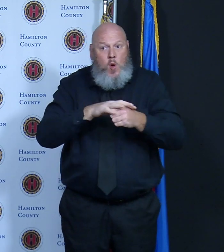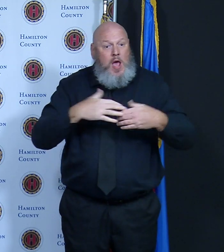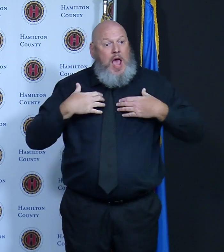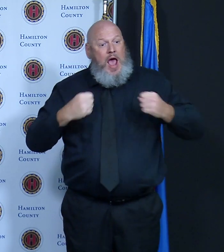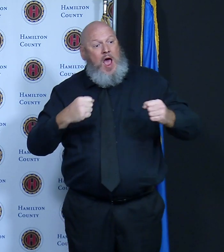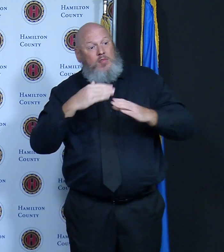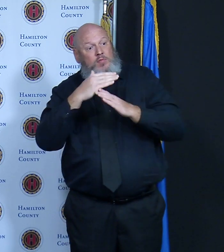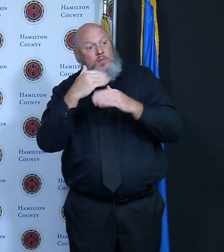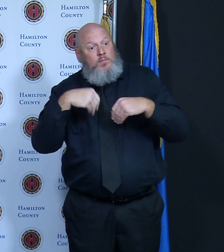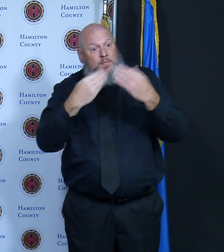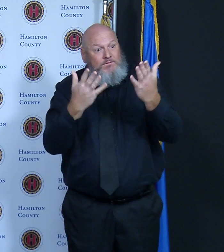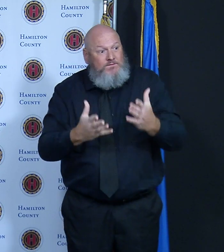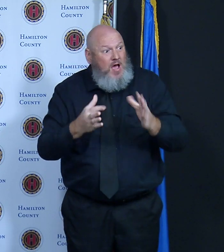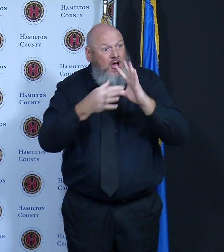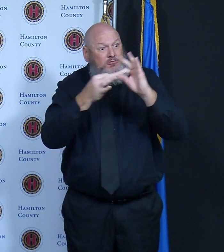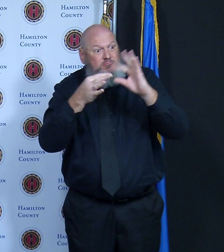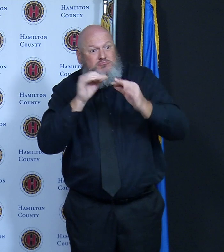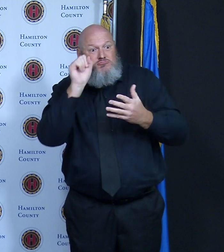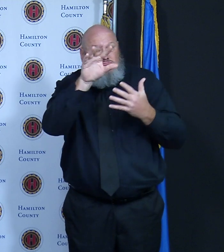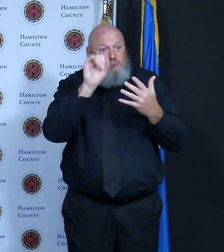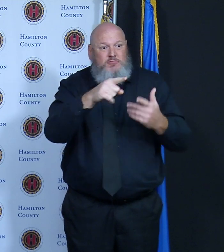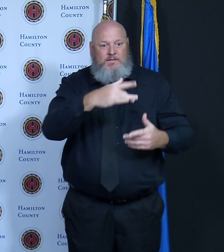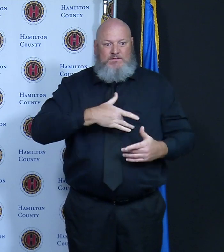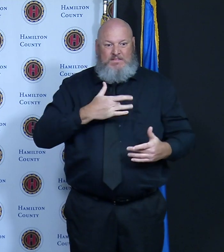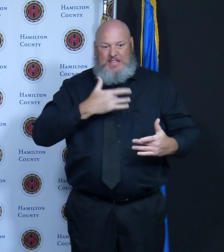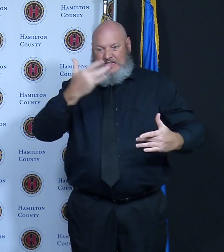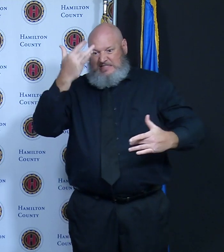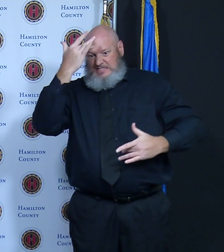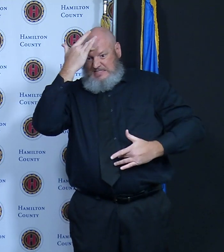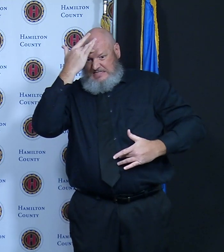your doctor talk to them we're definitely encouraging telehealth at